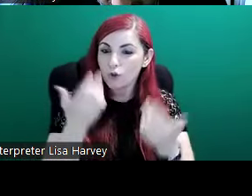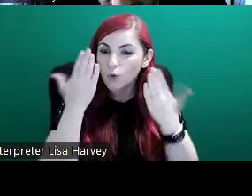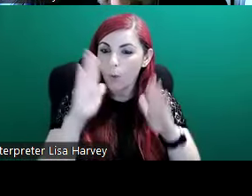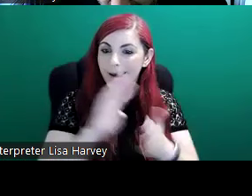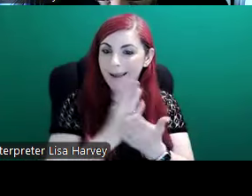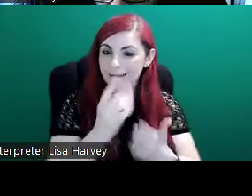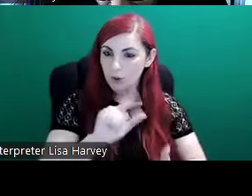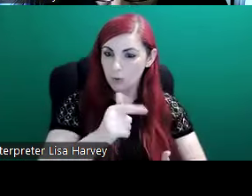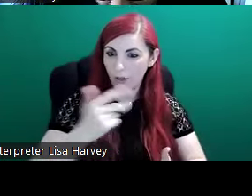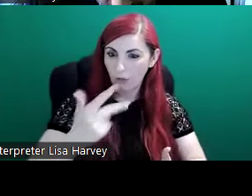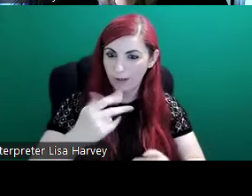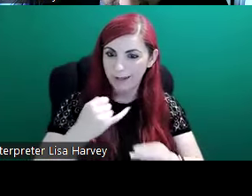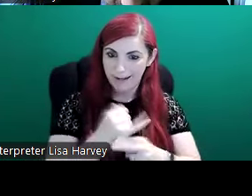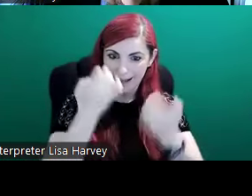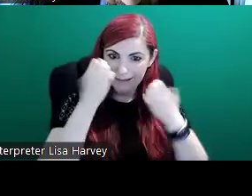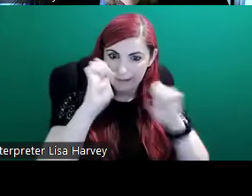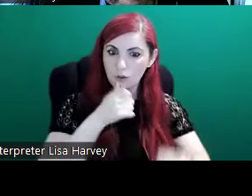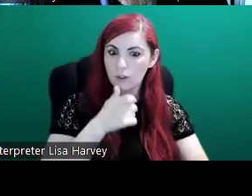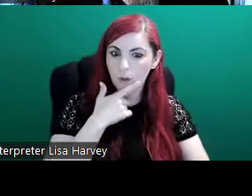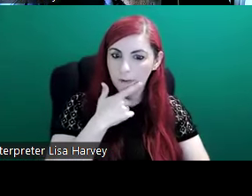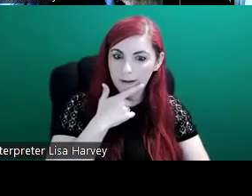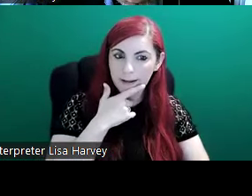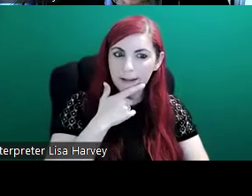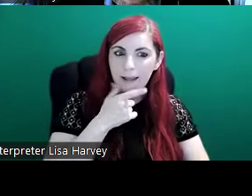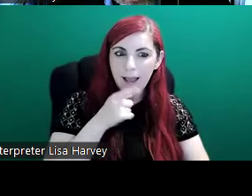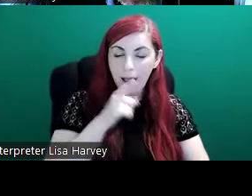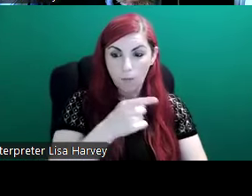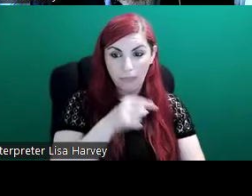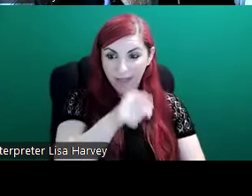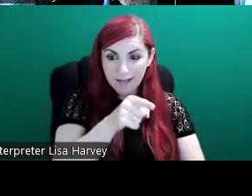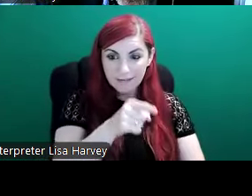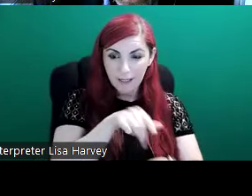excited widespread debate that involved several prominent cultural commentators,